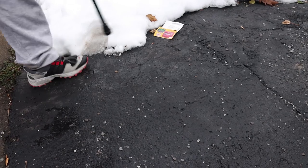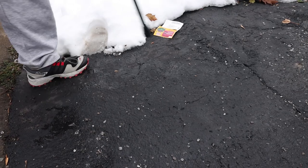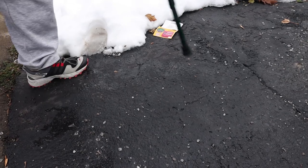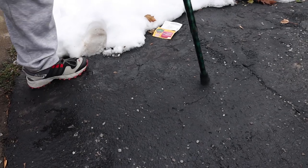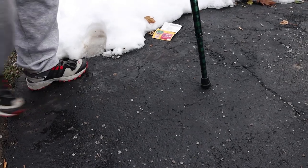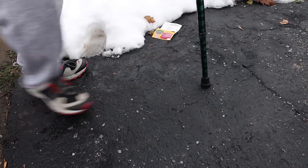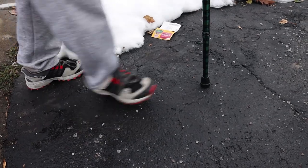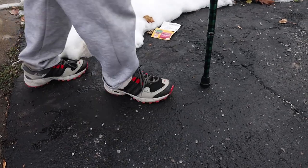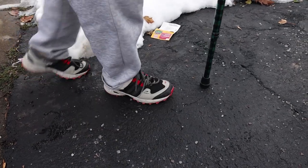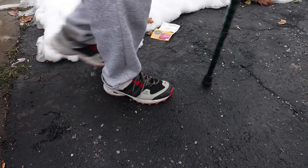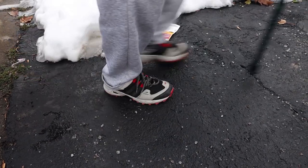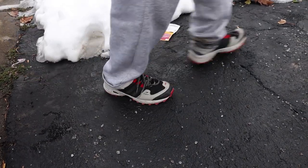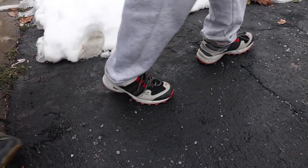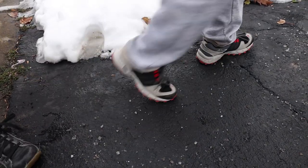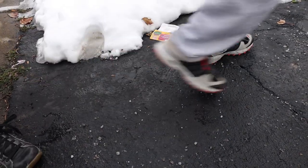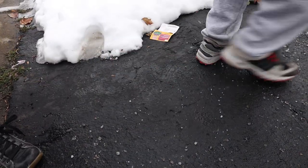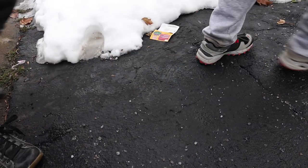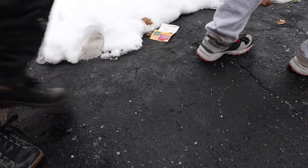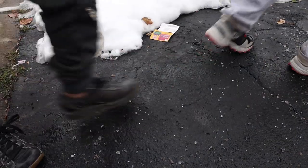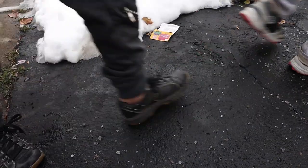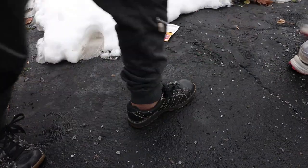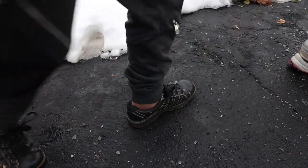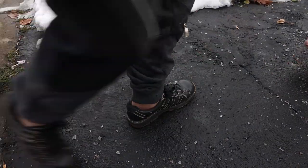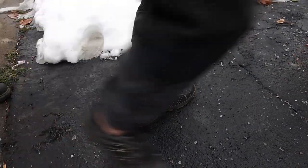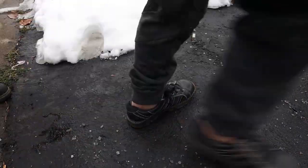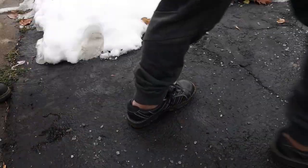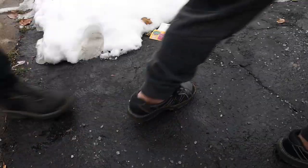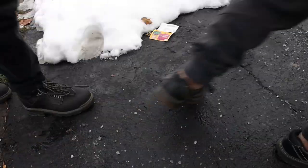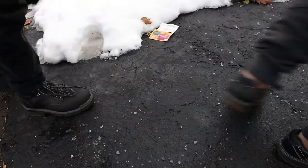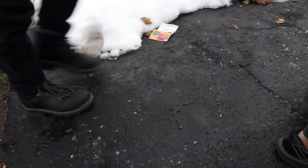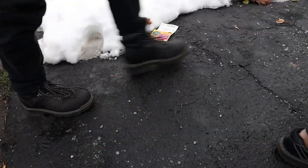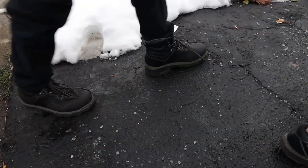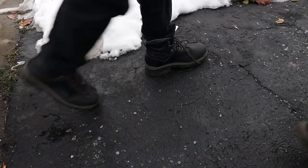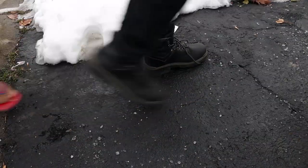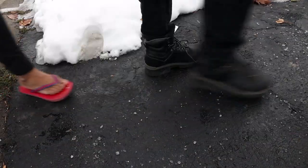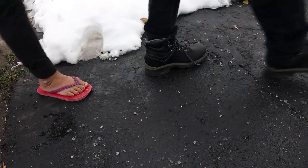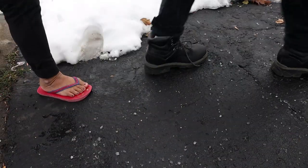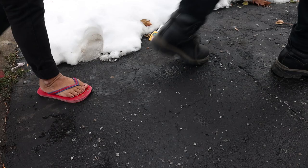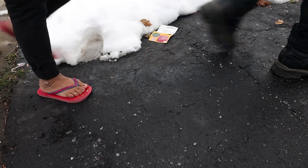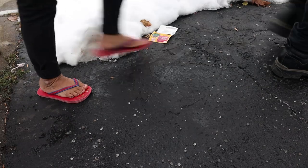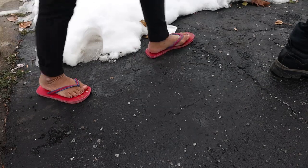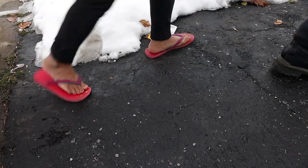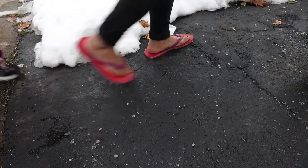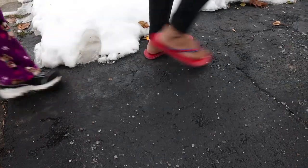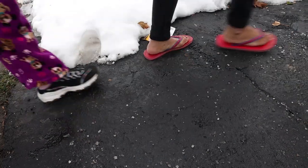(Rob) There are so many stories for every face that we see here. From Nepal,